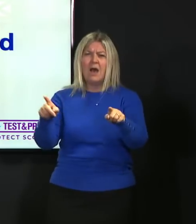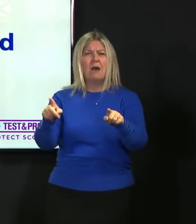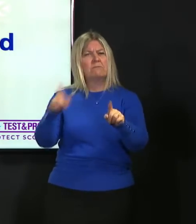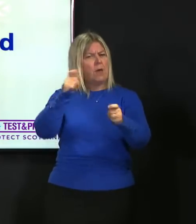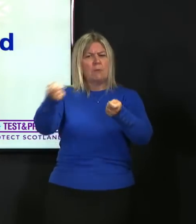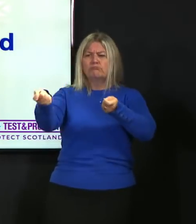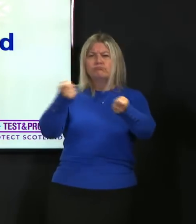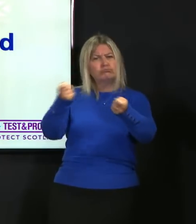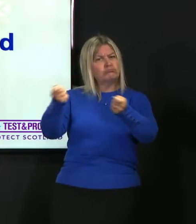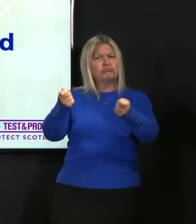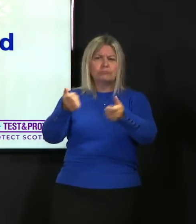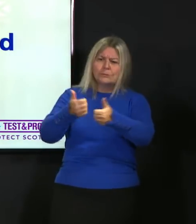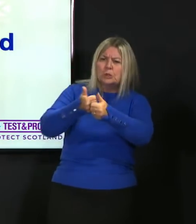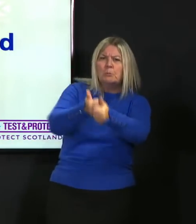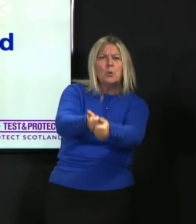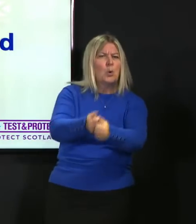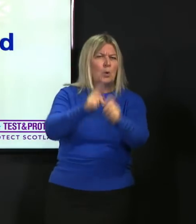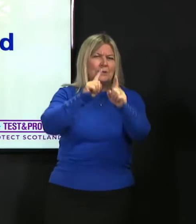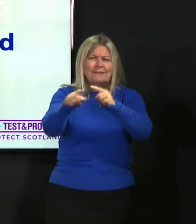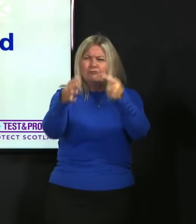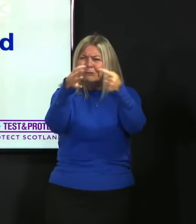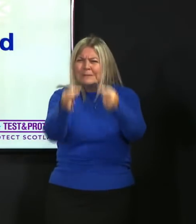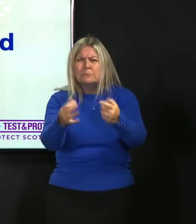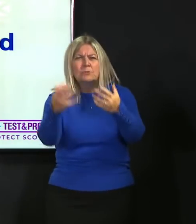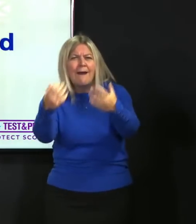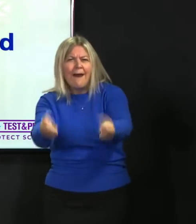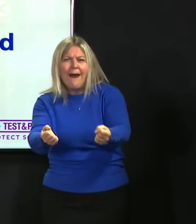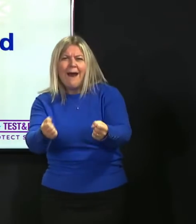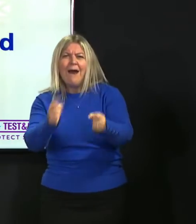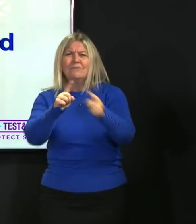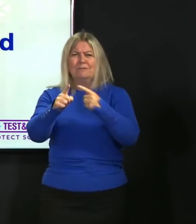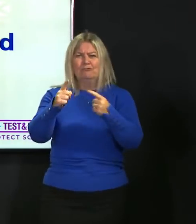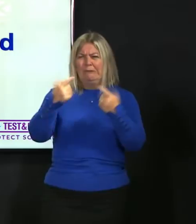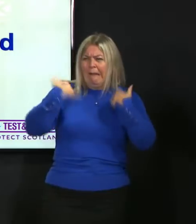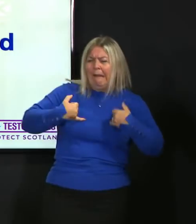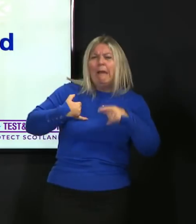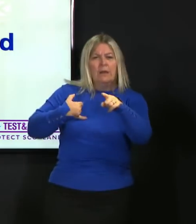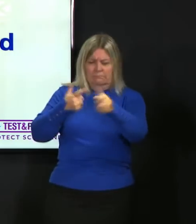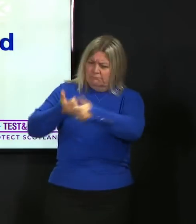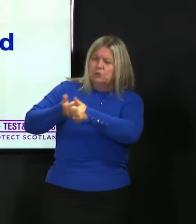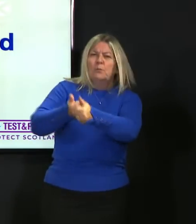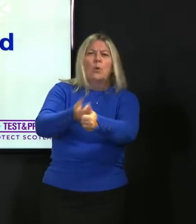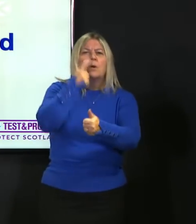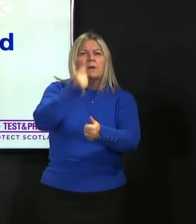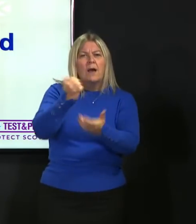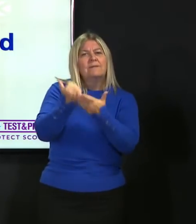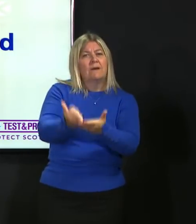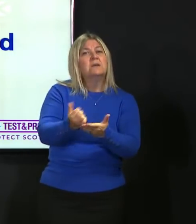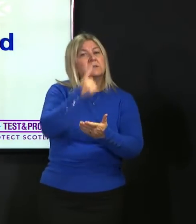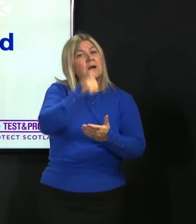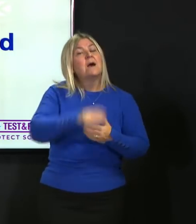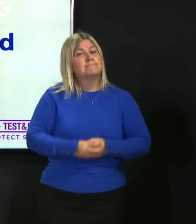and symptoms, and ensures that the people of Scotland receive the right care, in the right place, by the most appropriate health care professional.